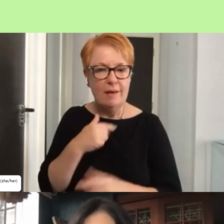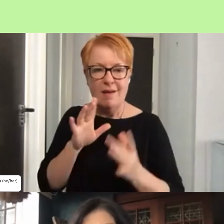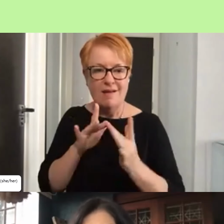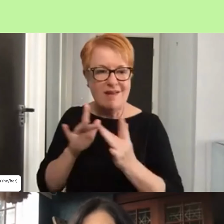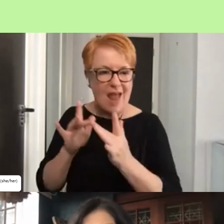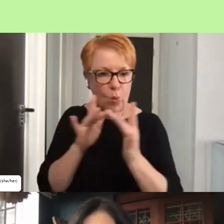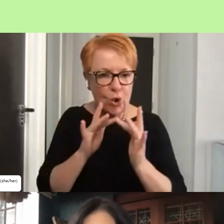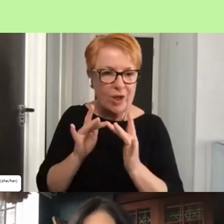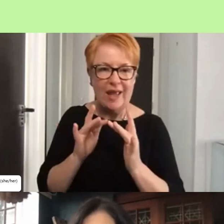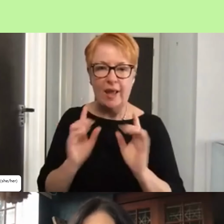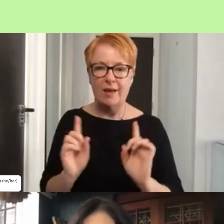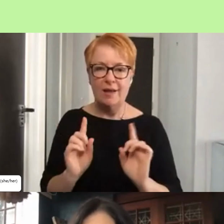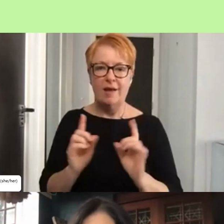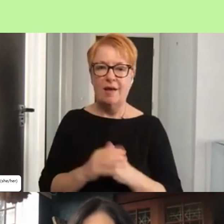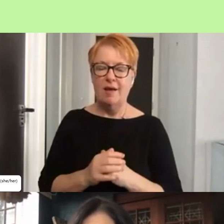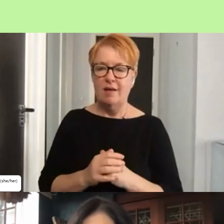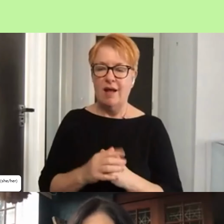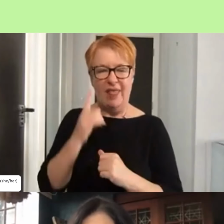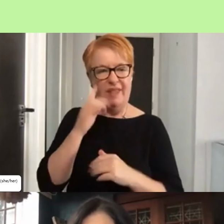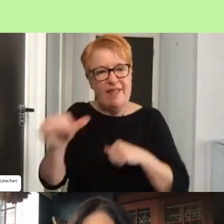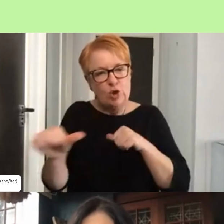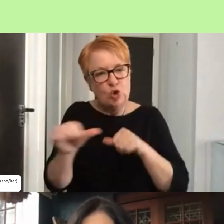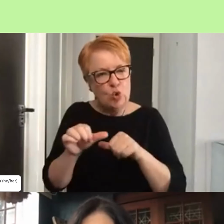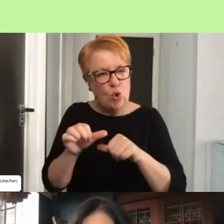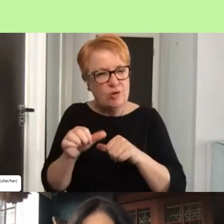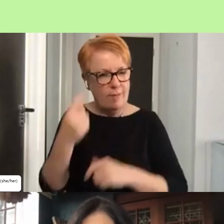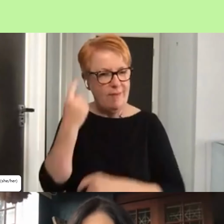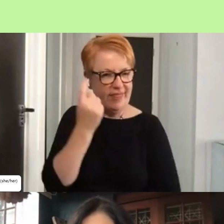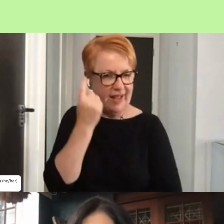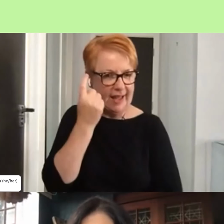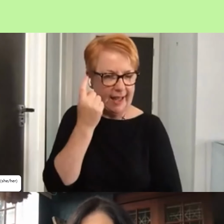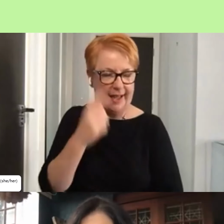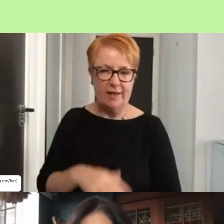I think that's very short-term thinking, you know, although it's some part of working in